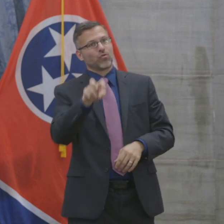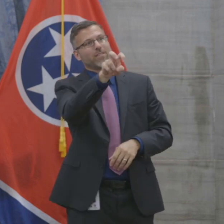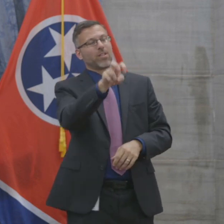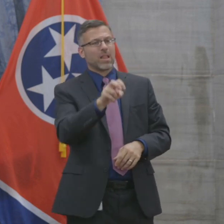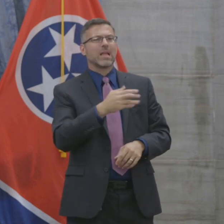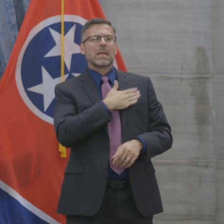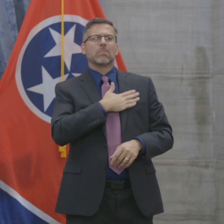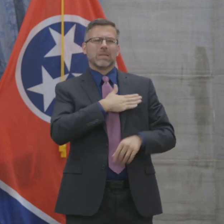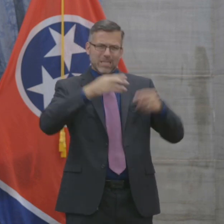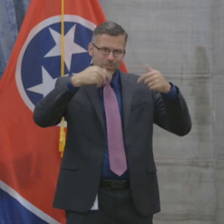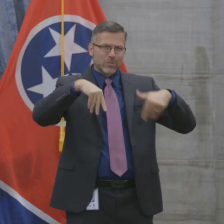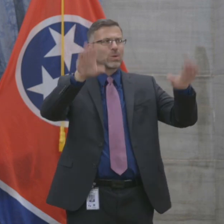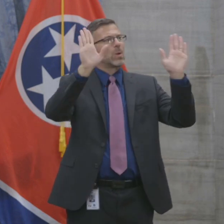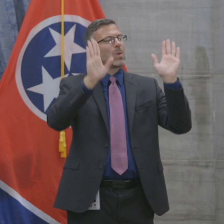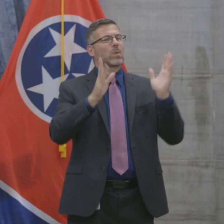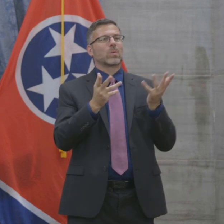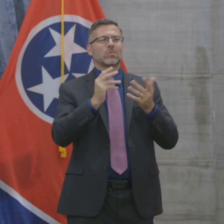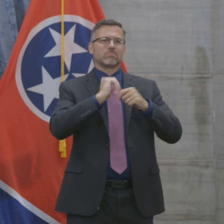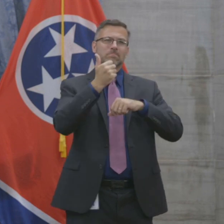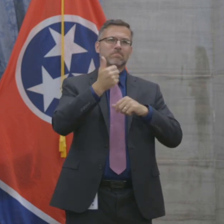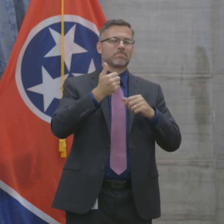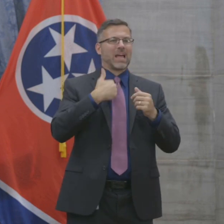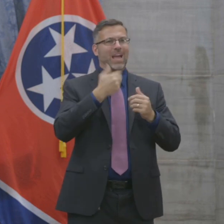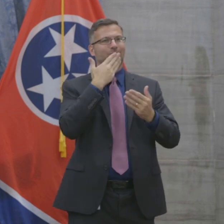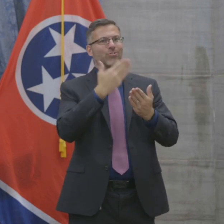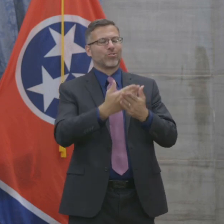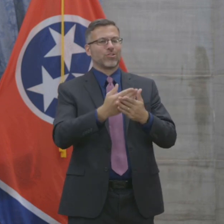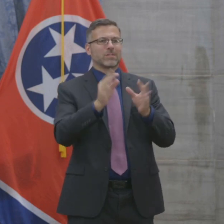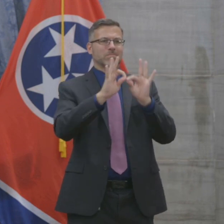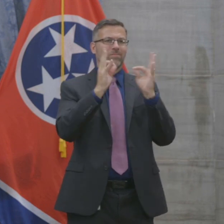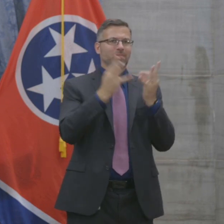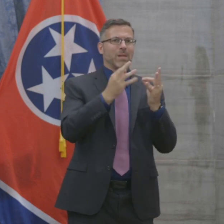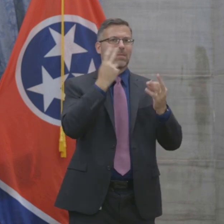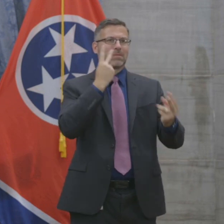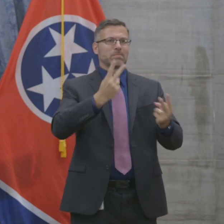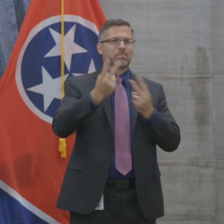the US travel association predicts the travel industry in